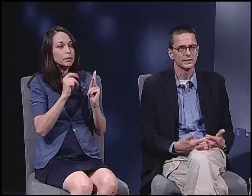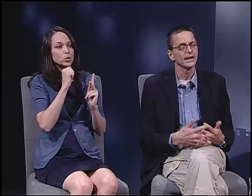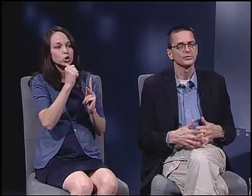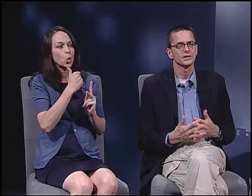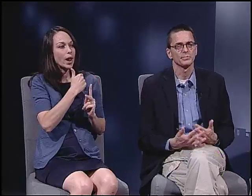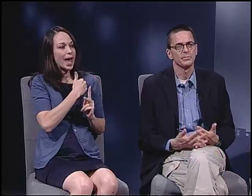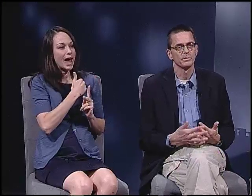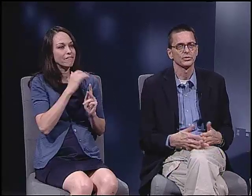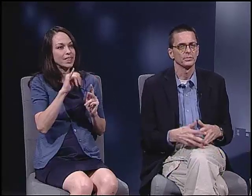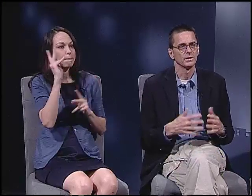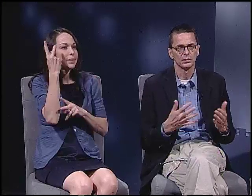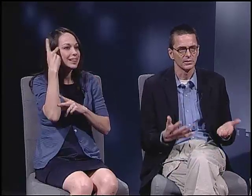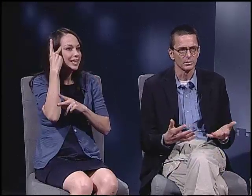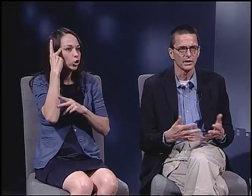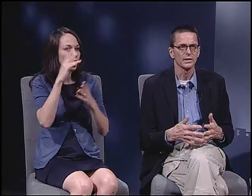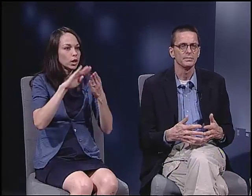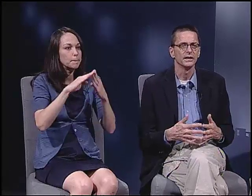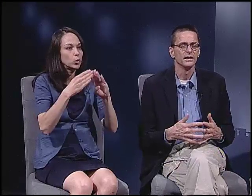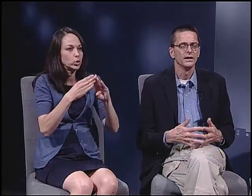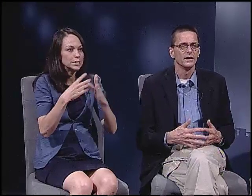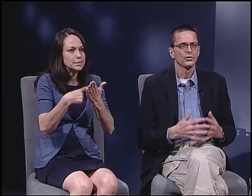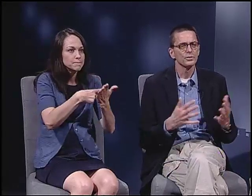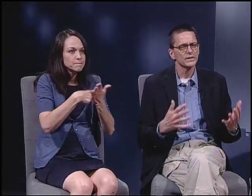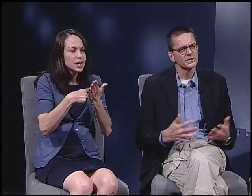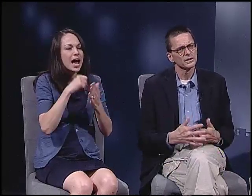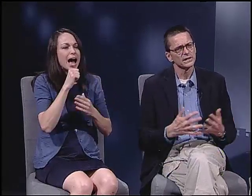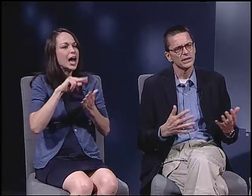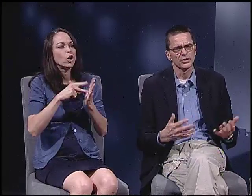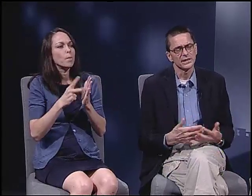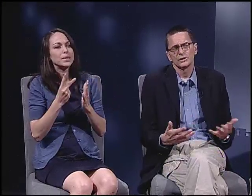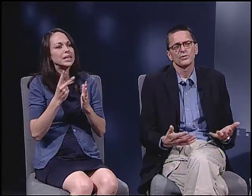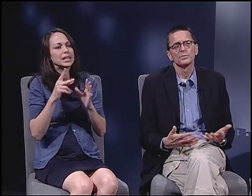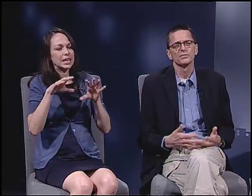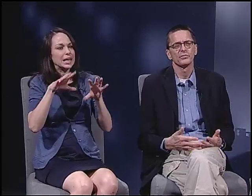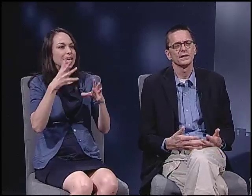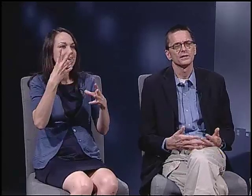And I don't just mean membership in a political party but groups and associations, even just groups of friends